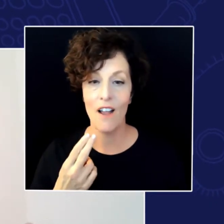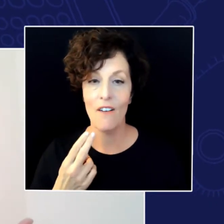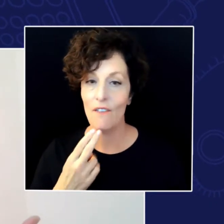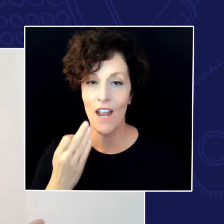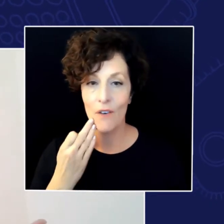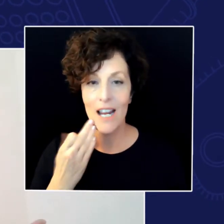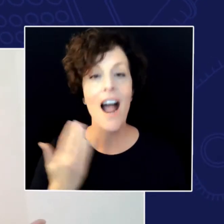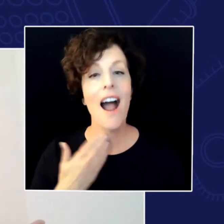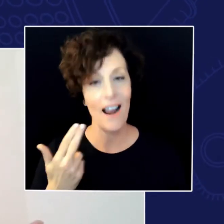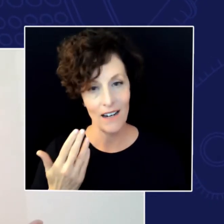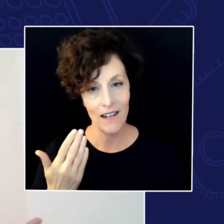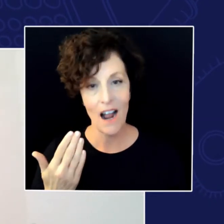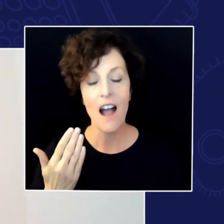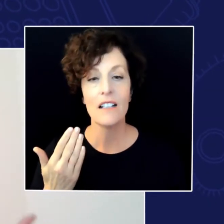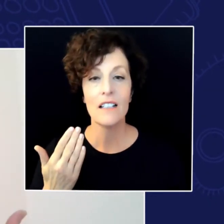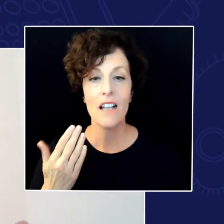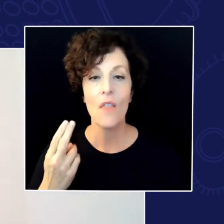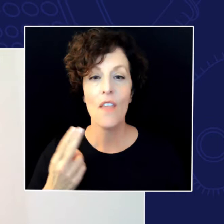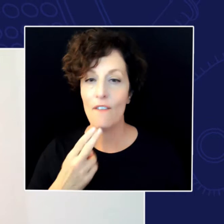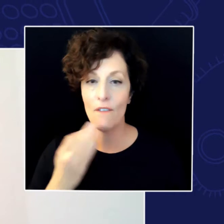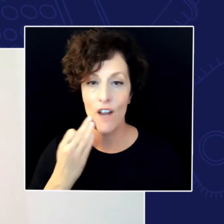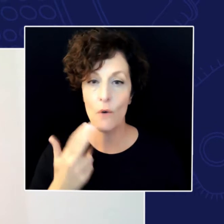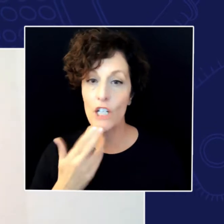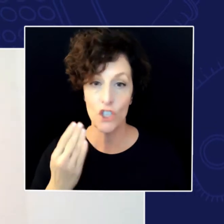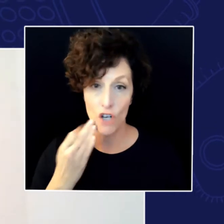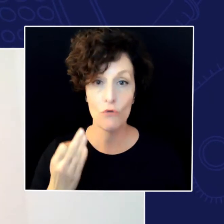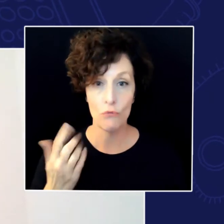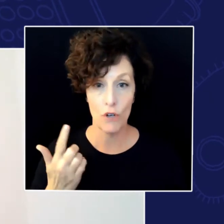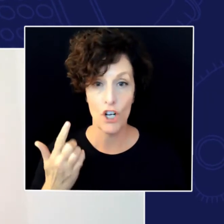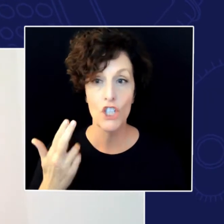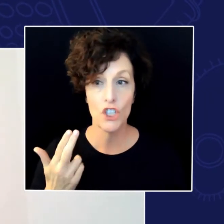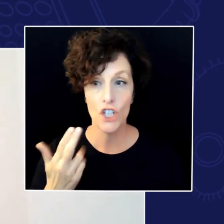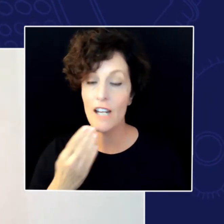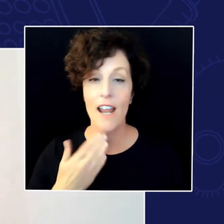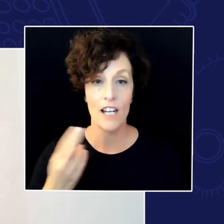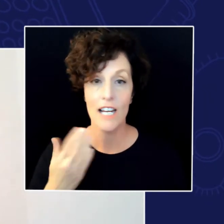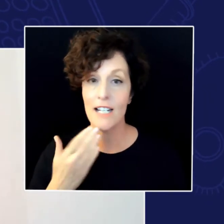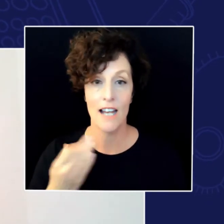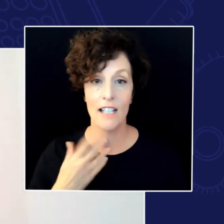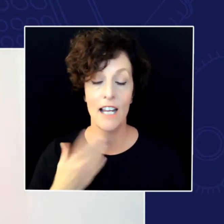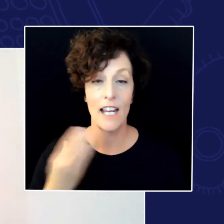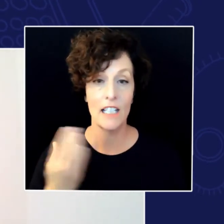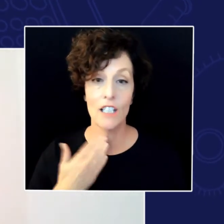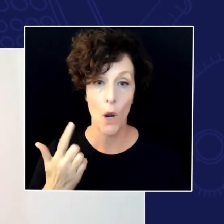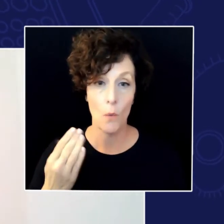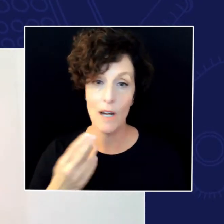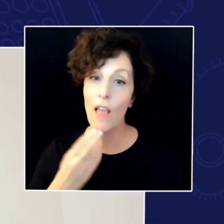very, like -- I got the very general genetic testing in Taiwan.